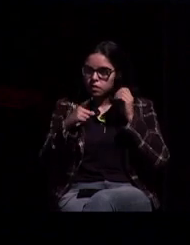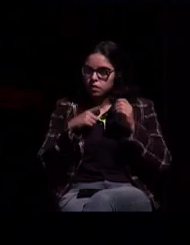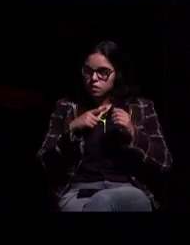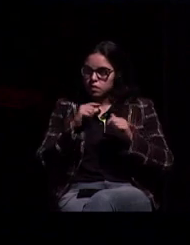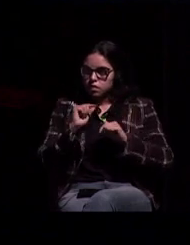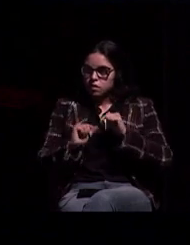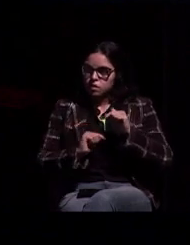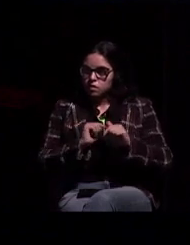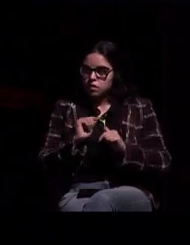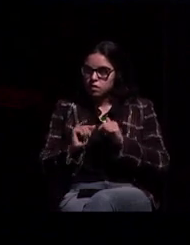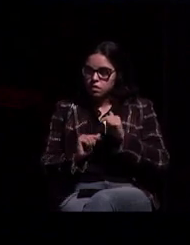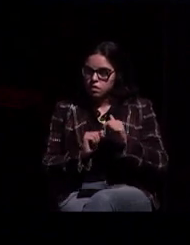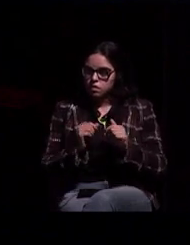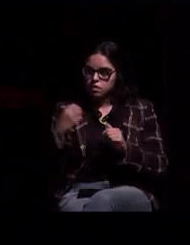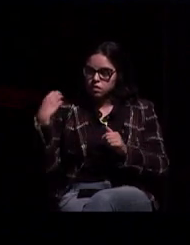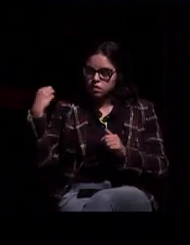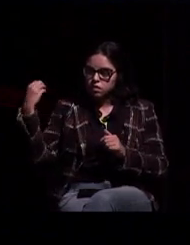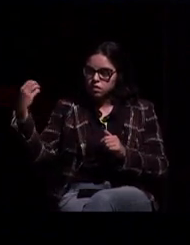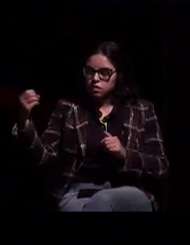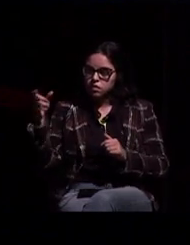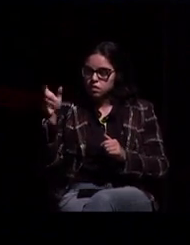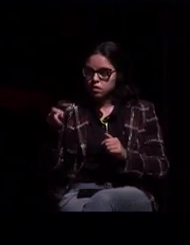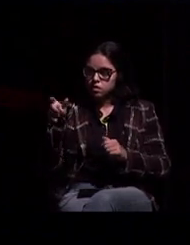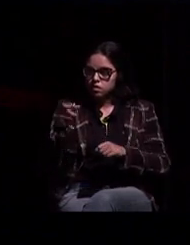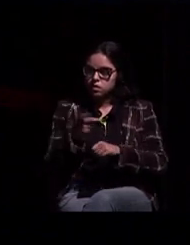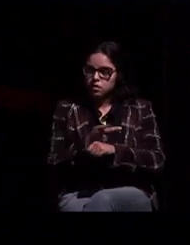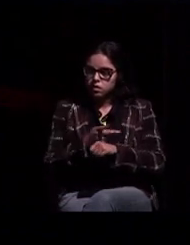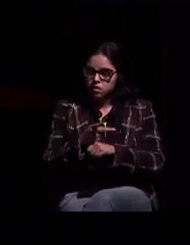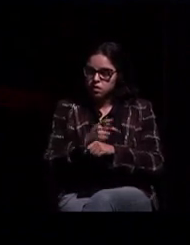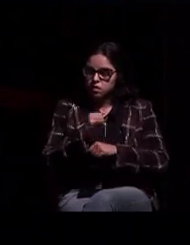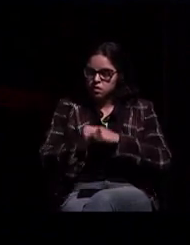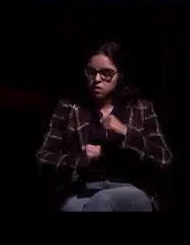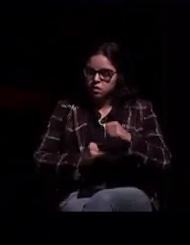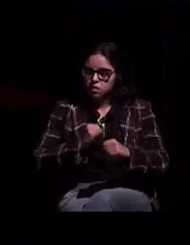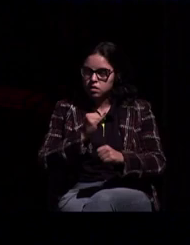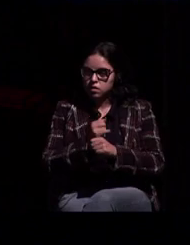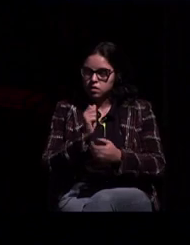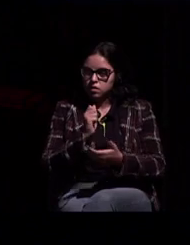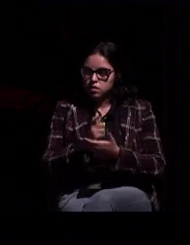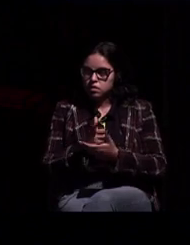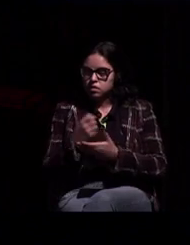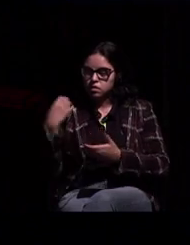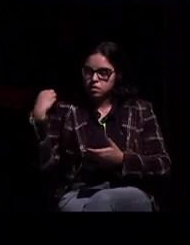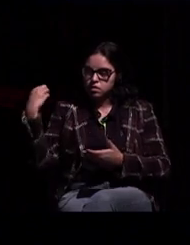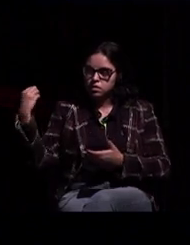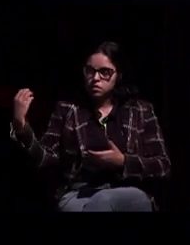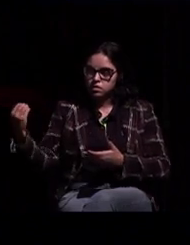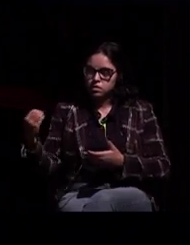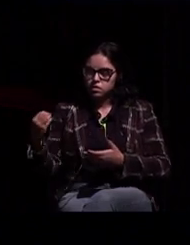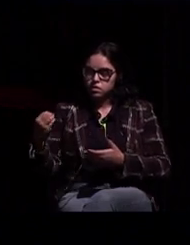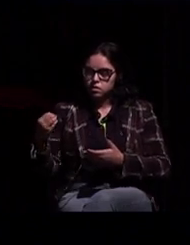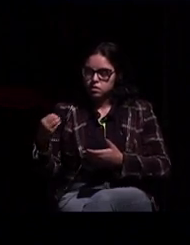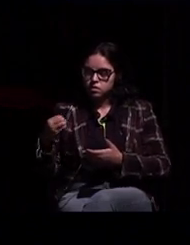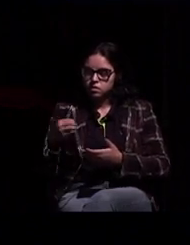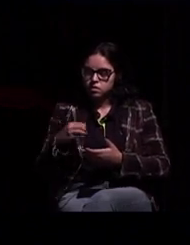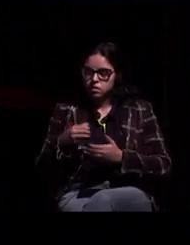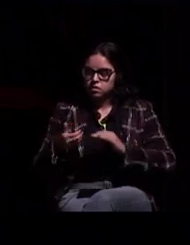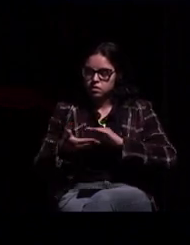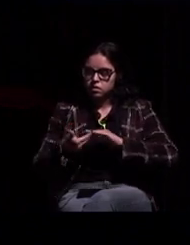Today people search everything on the Internet set up their travel and that’s it. The travel agent has disappeared. Room maids have not been so much